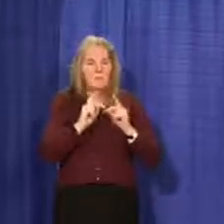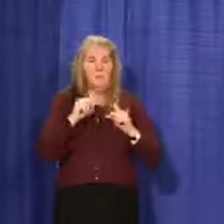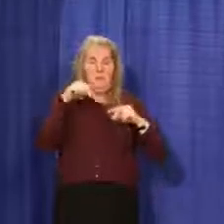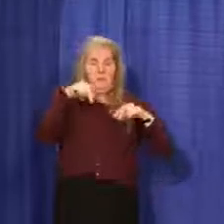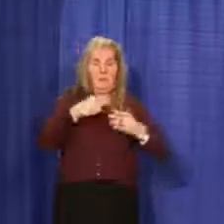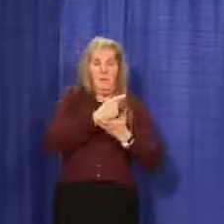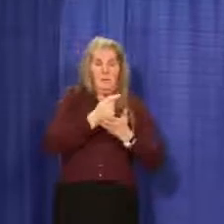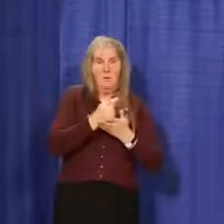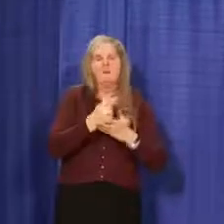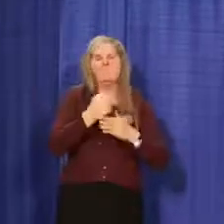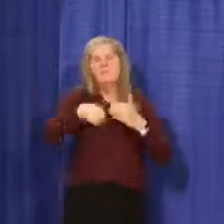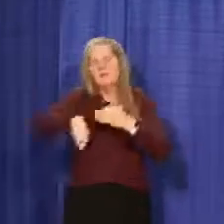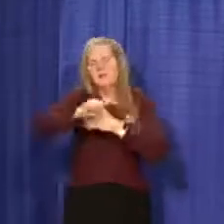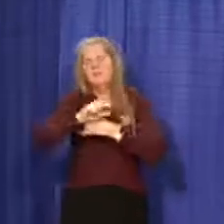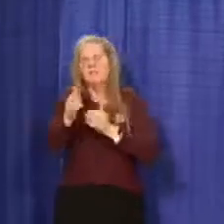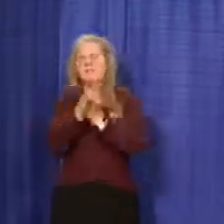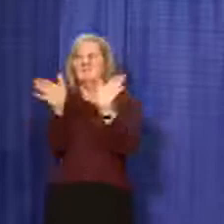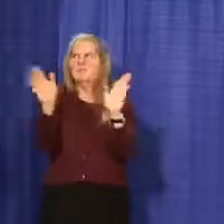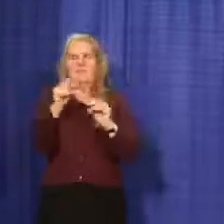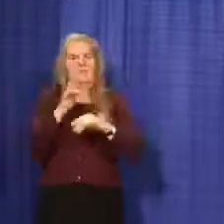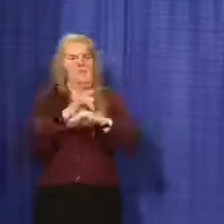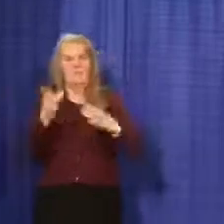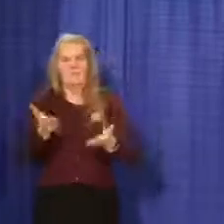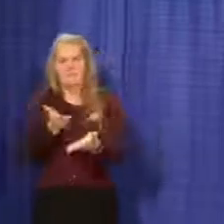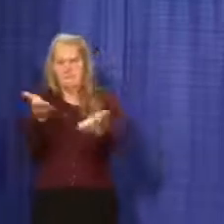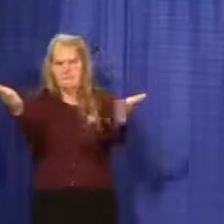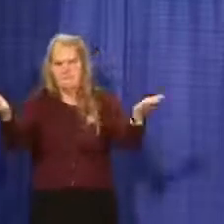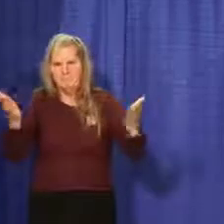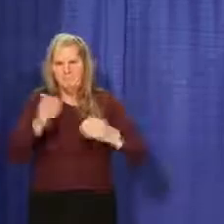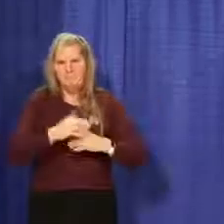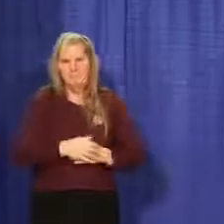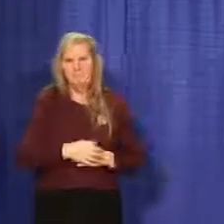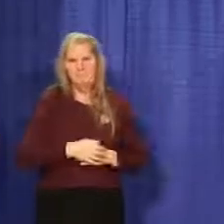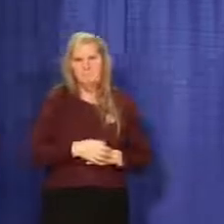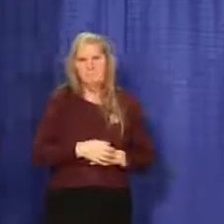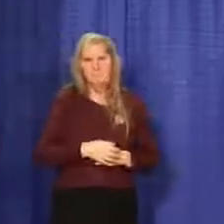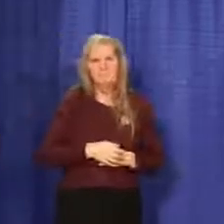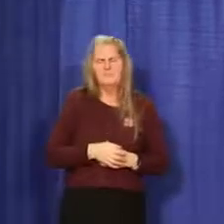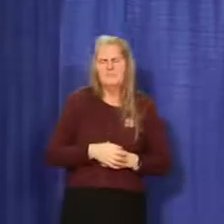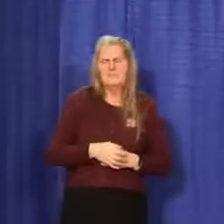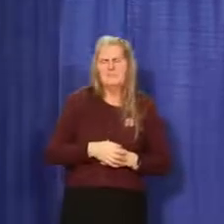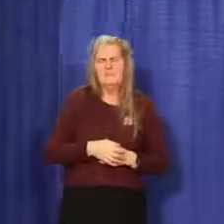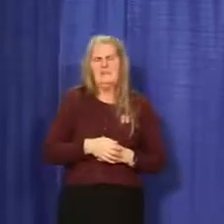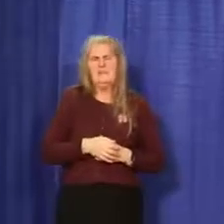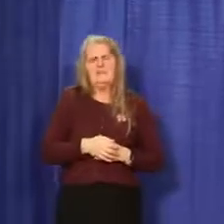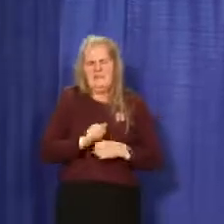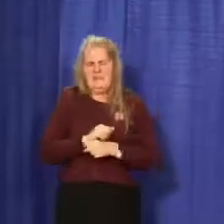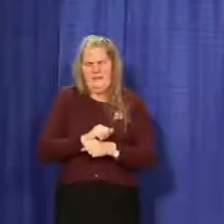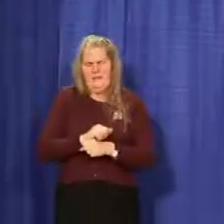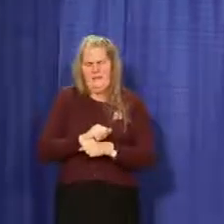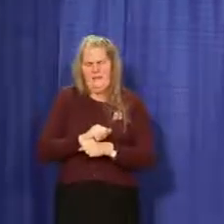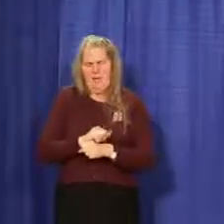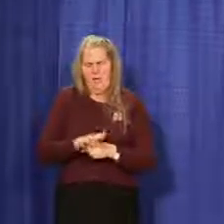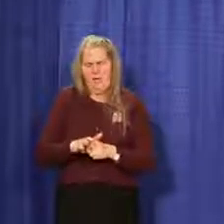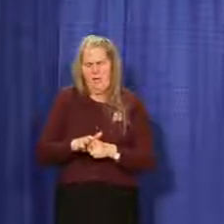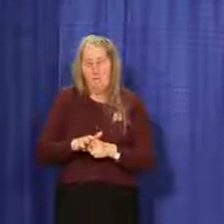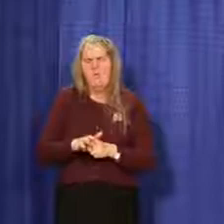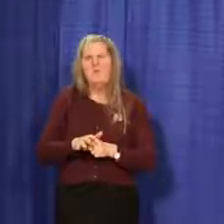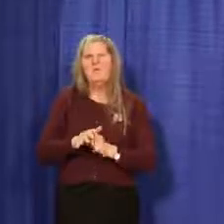week. With COVID-19, extra measures